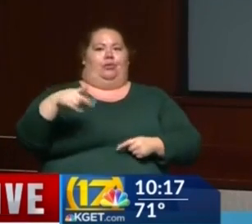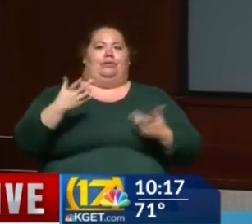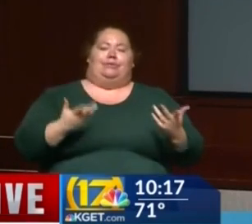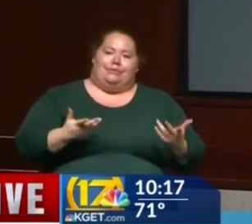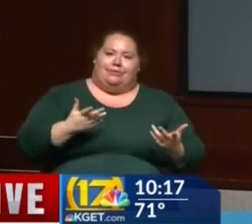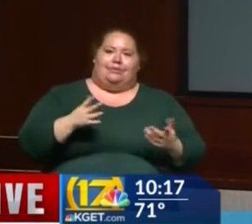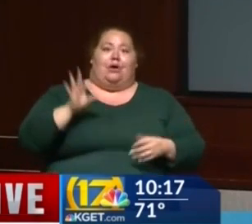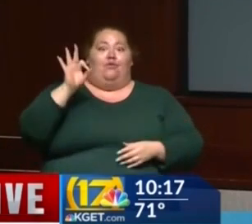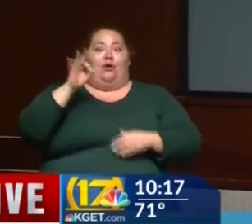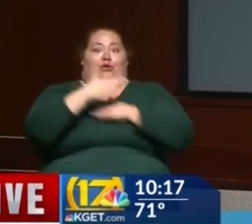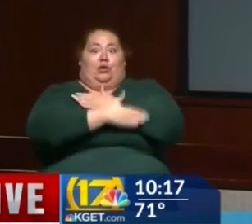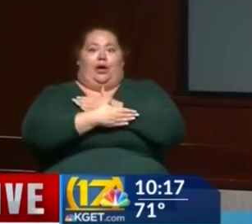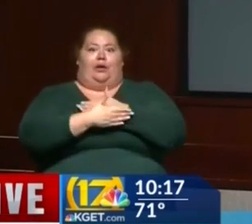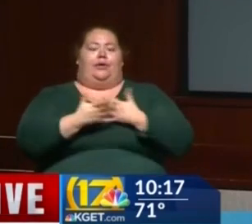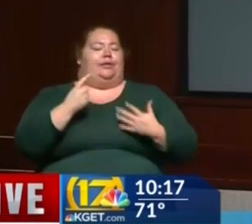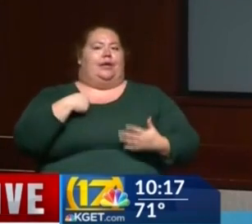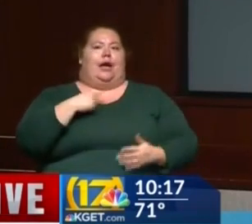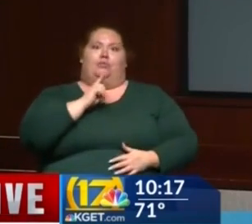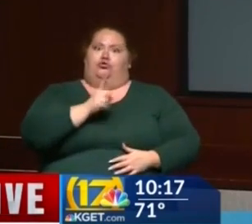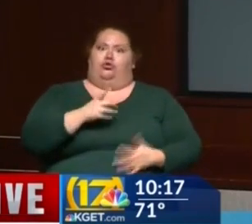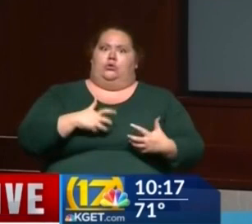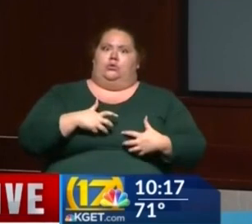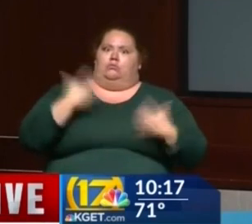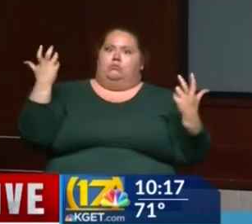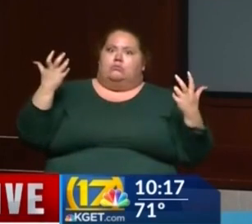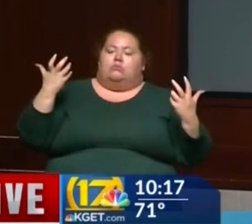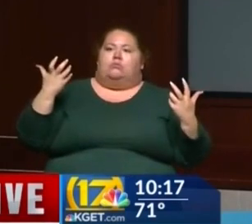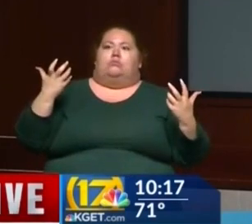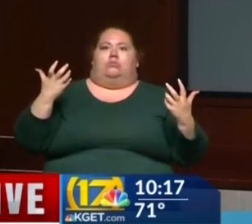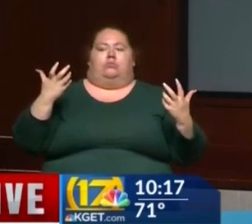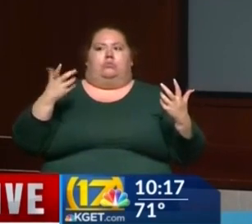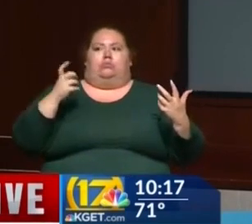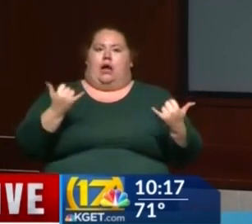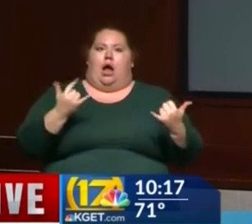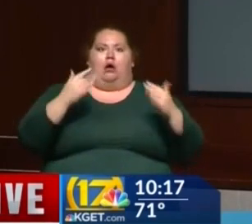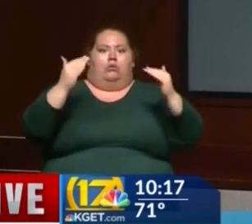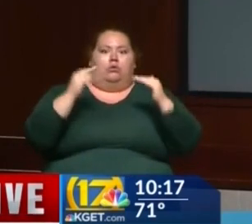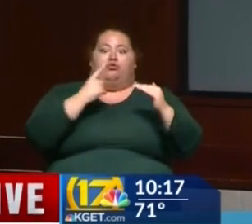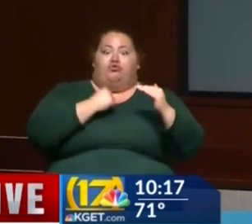MONITORING THEM ON. WE DON'T WANT THIS TO HAPPEN